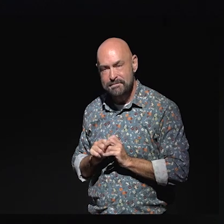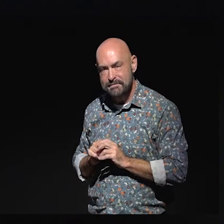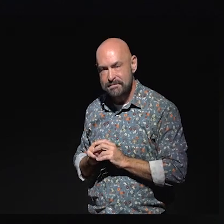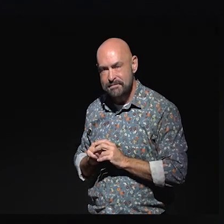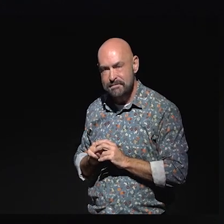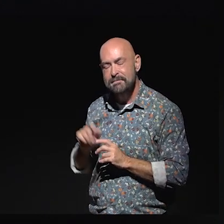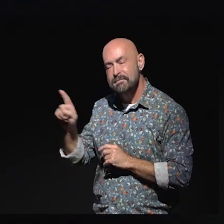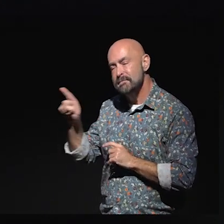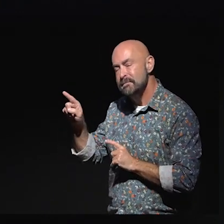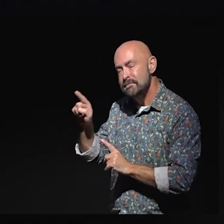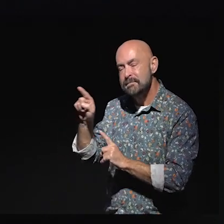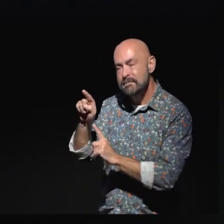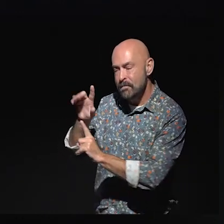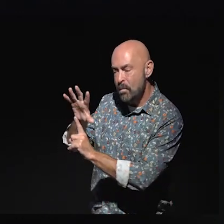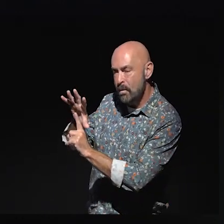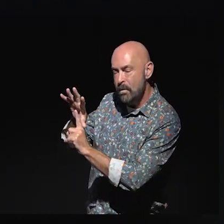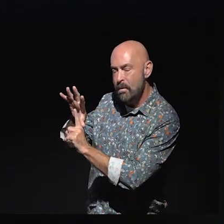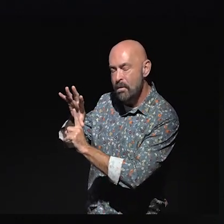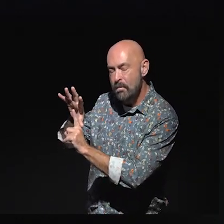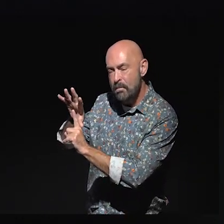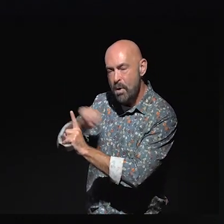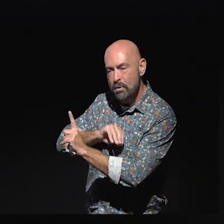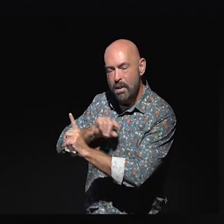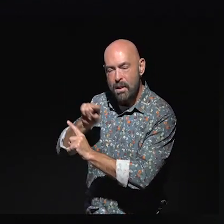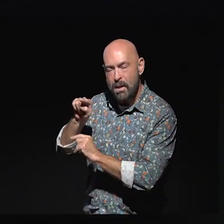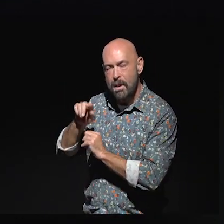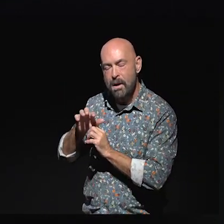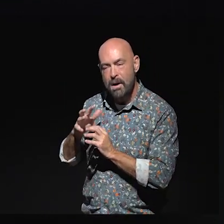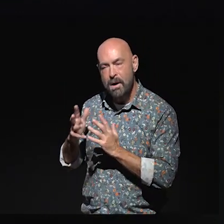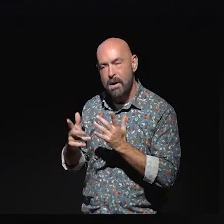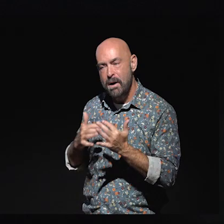the model for the chief of police